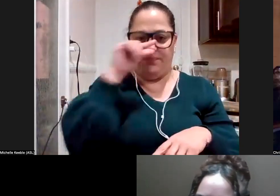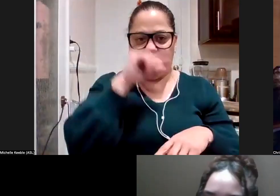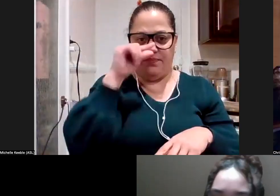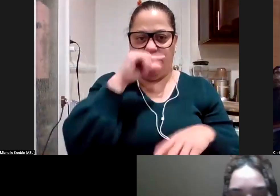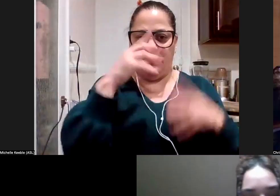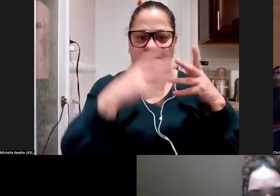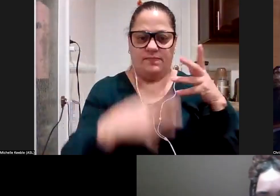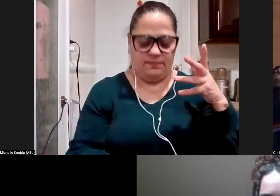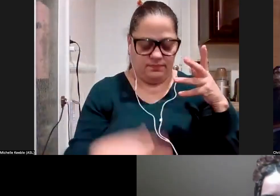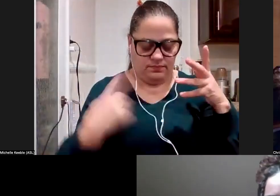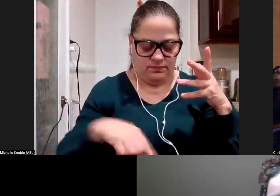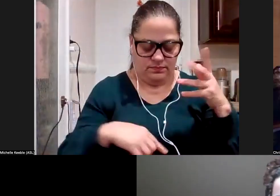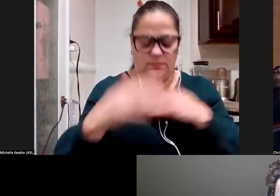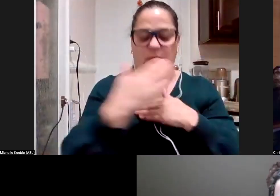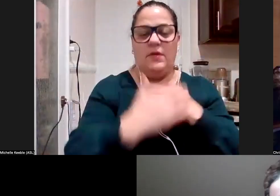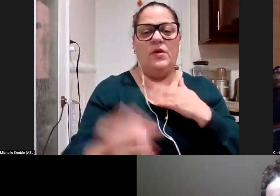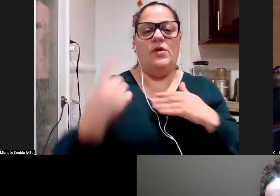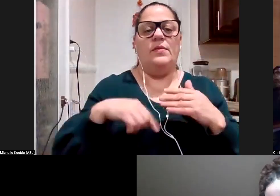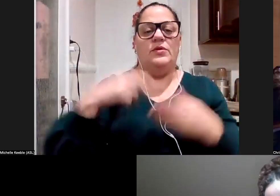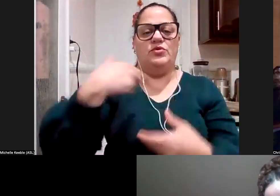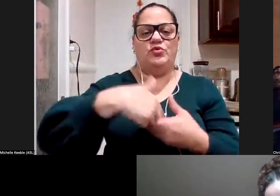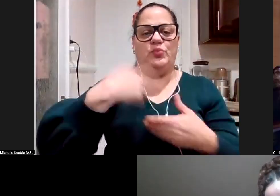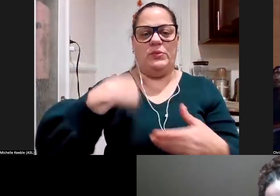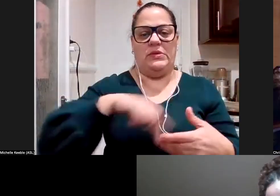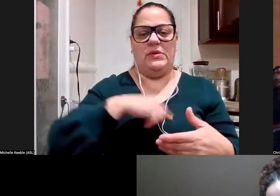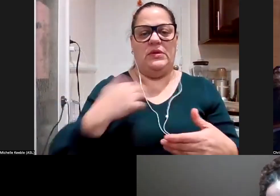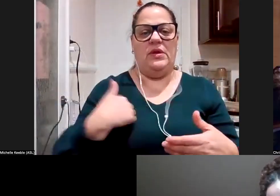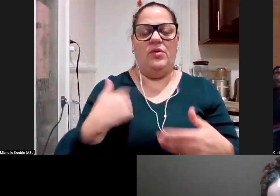you that are in the call, please join us. But we're we're talking about that about who has